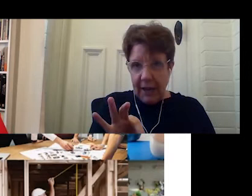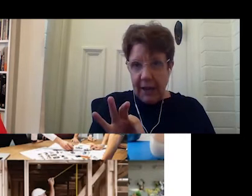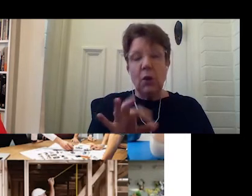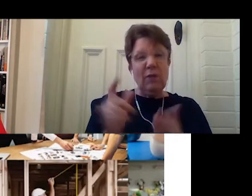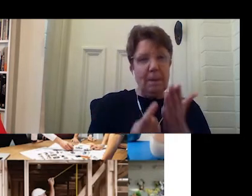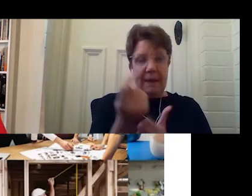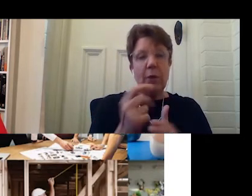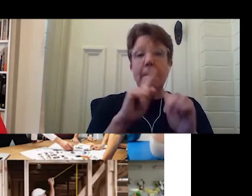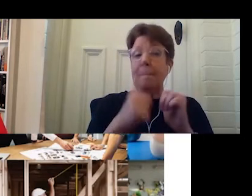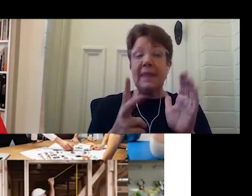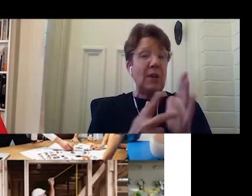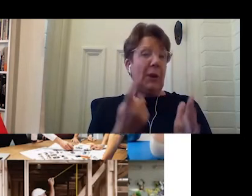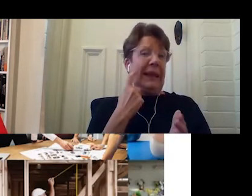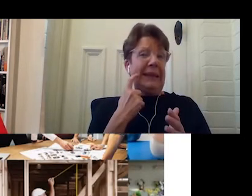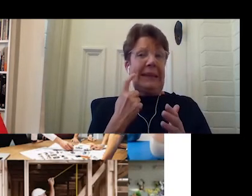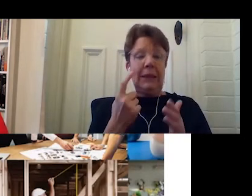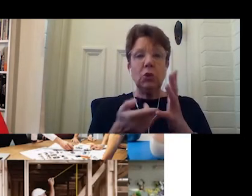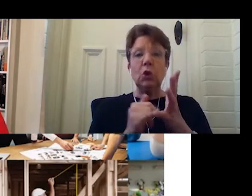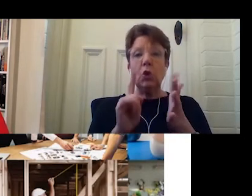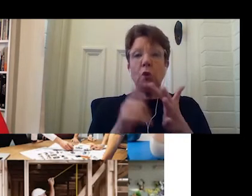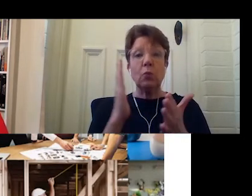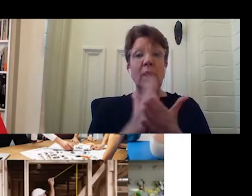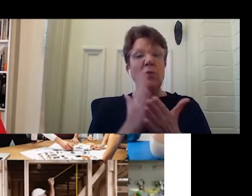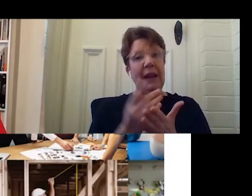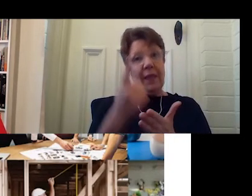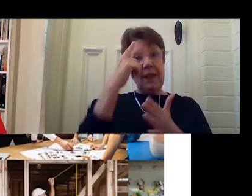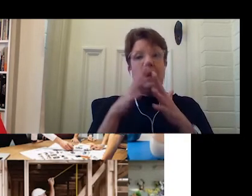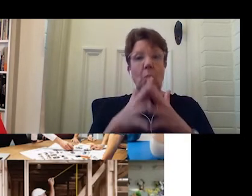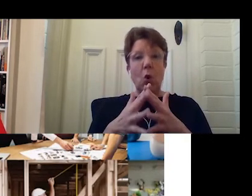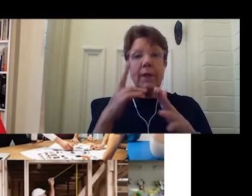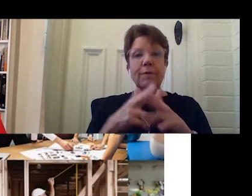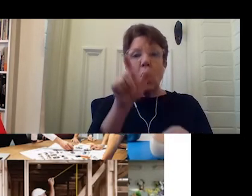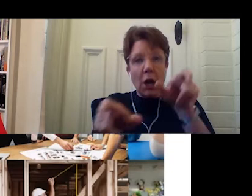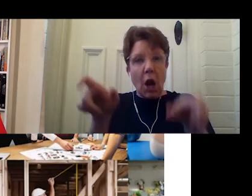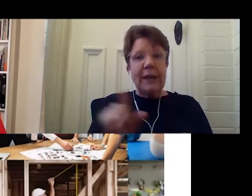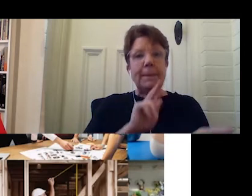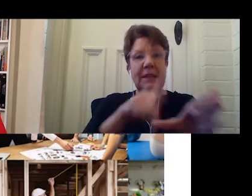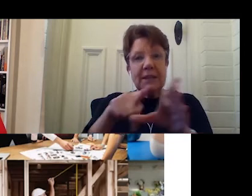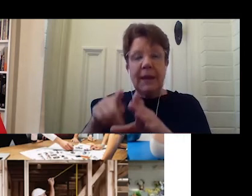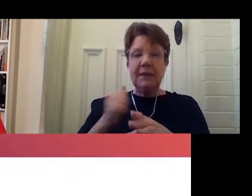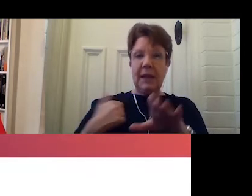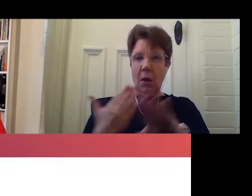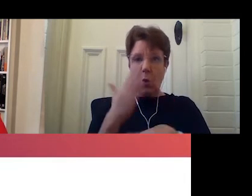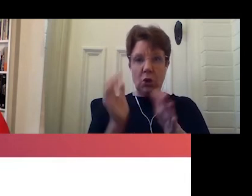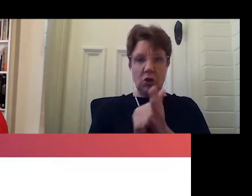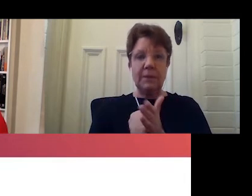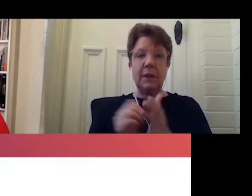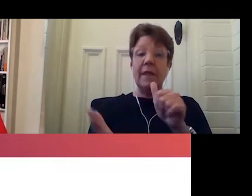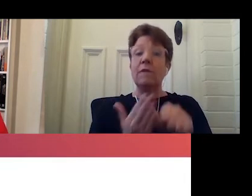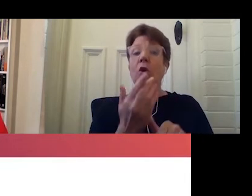easy to use and we frequently recommend them to clients and participants in our workshops. The first one is called Udemy -